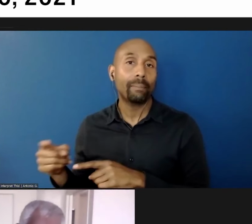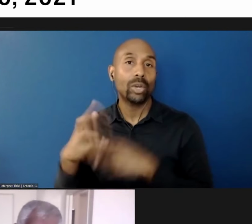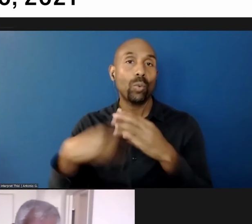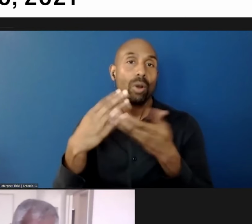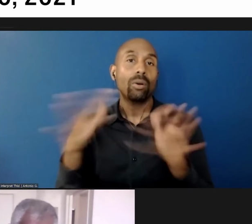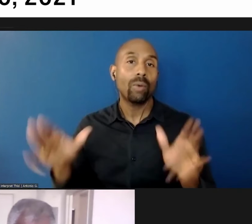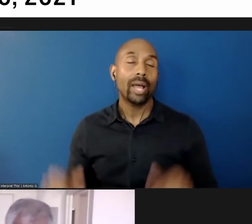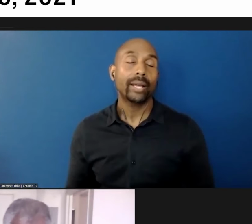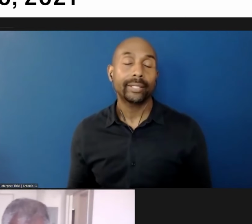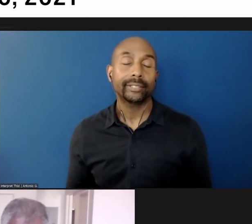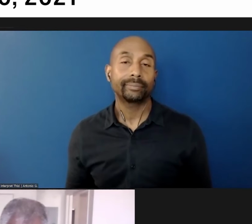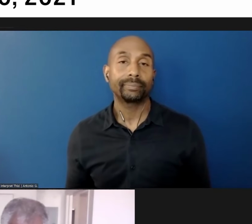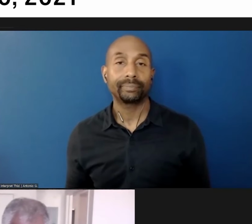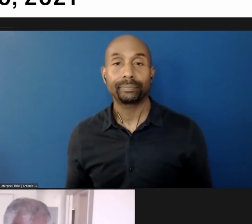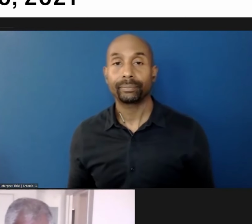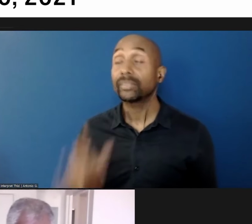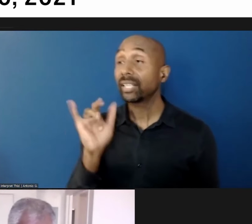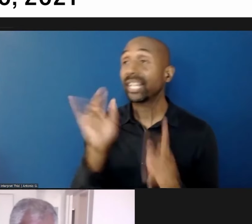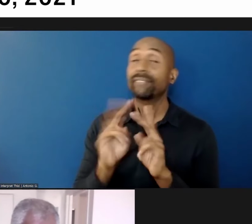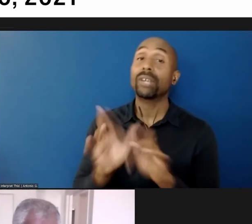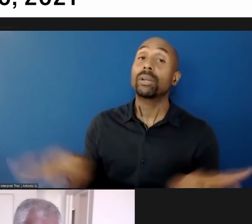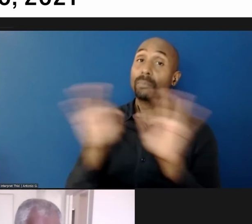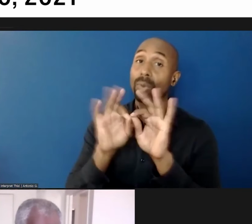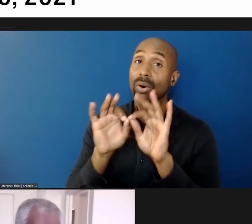When we don't know the stories that are out there and the experiences out there, it's